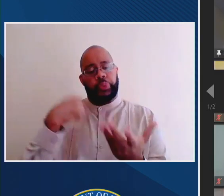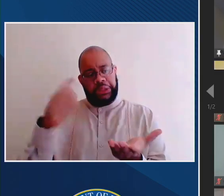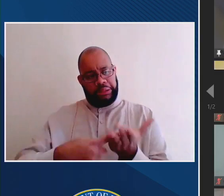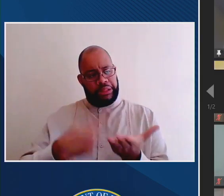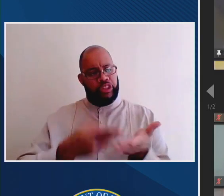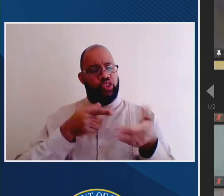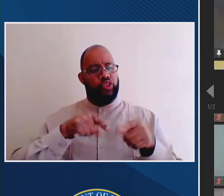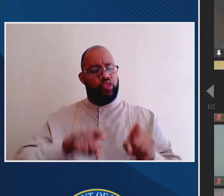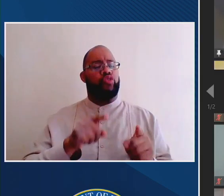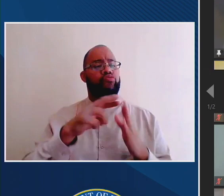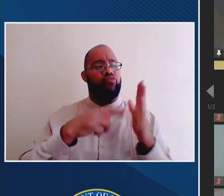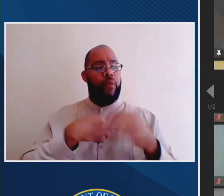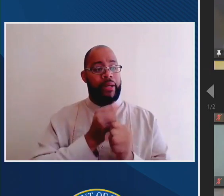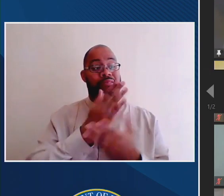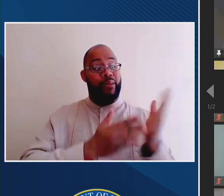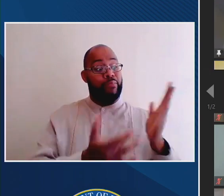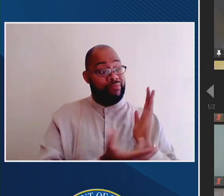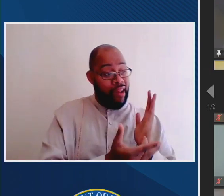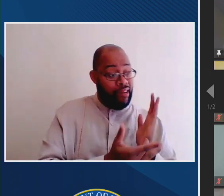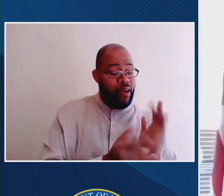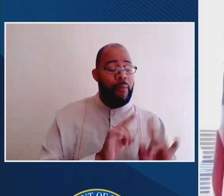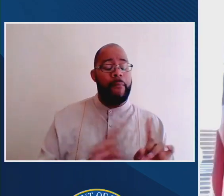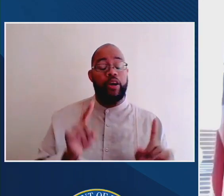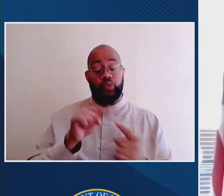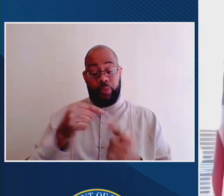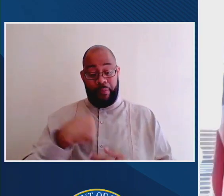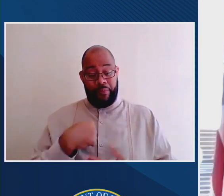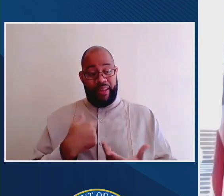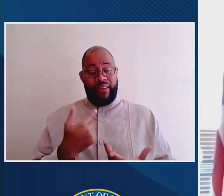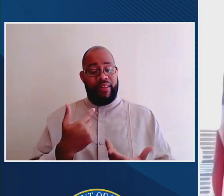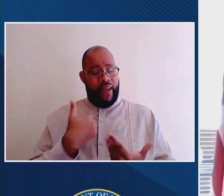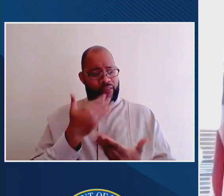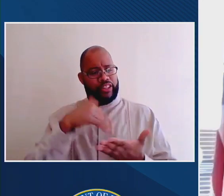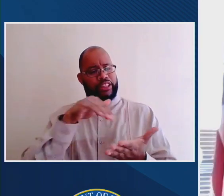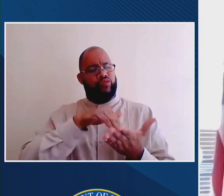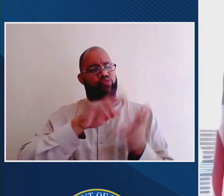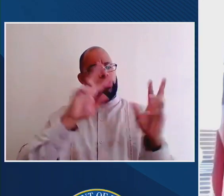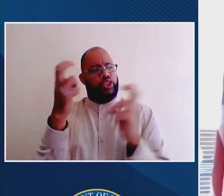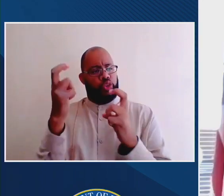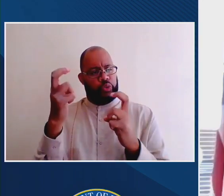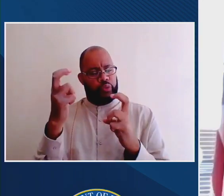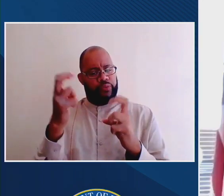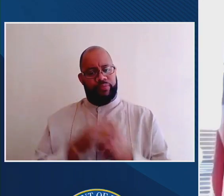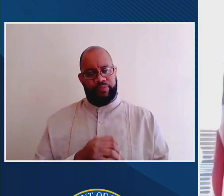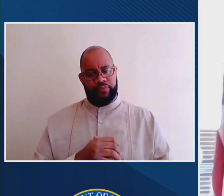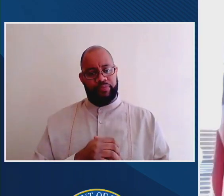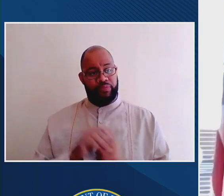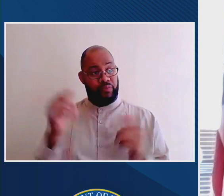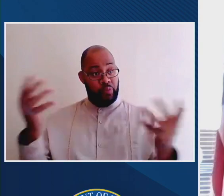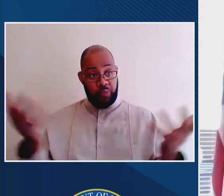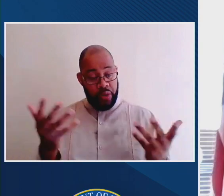Some of them are technical, but to me, there is a central issue here. And that's when a student enrolls at a